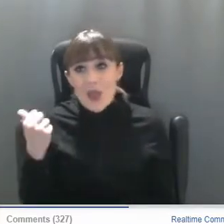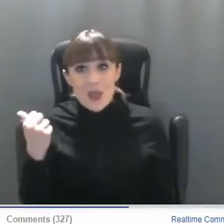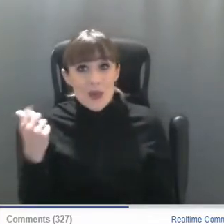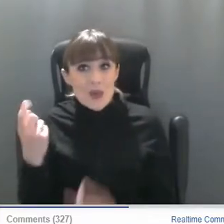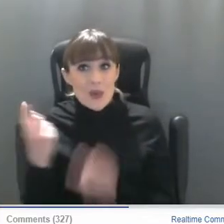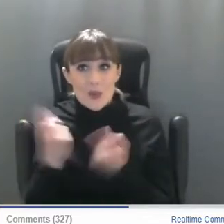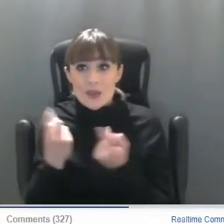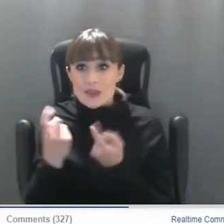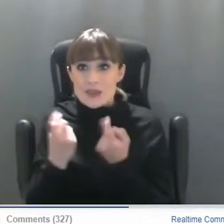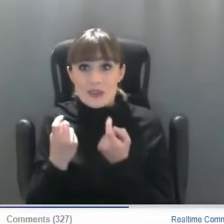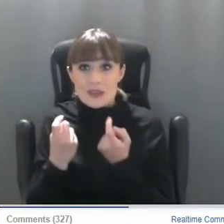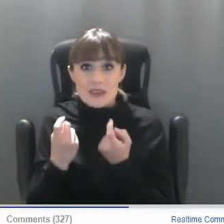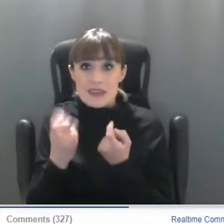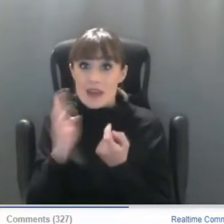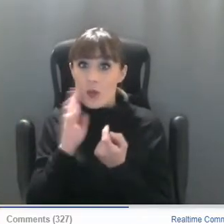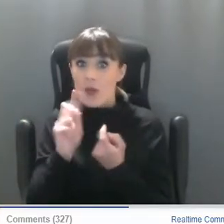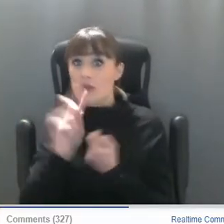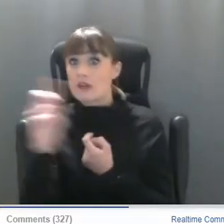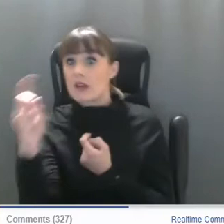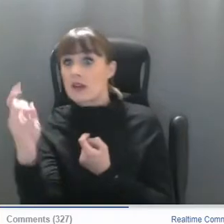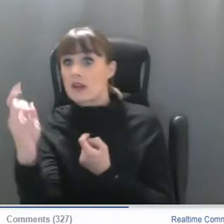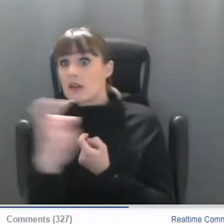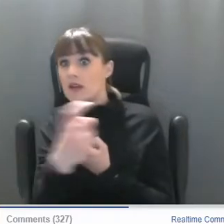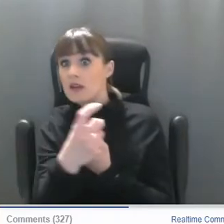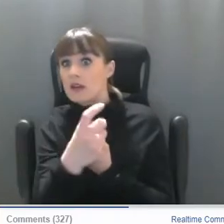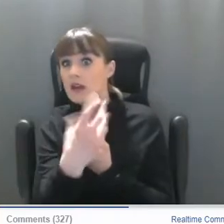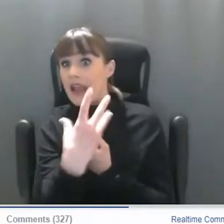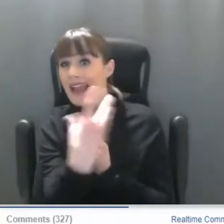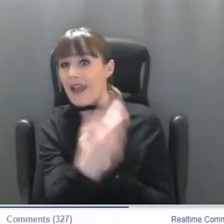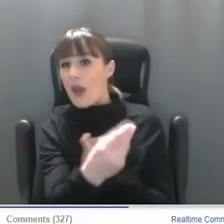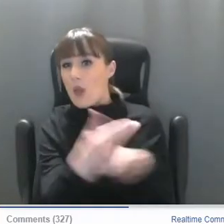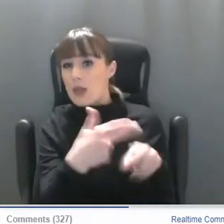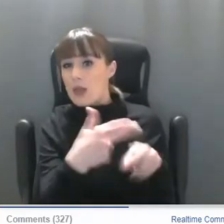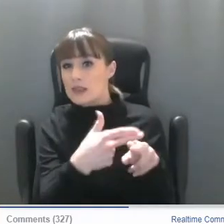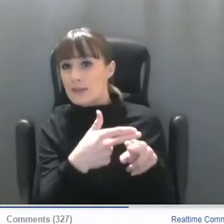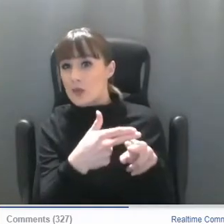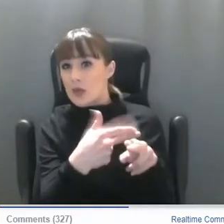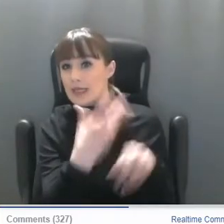around this corner, and out that temporary exit. "Keep them a couple times